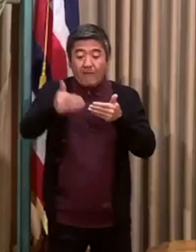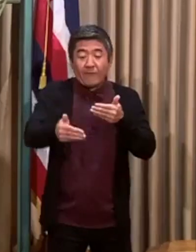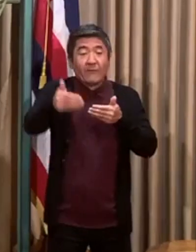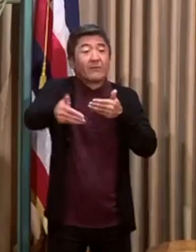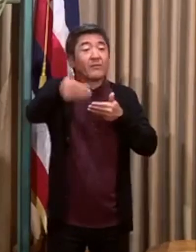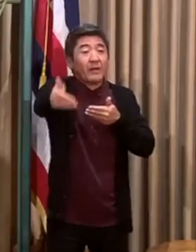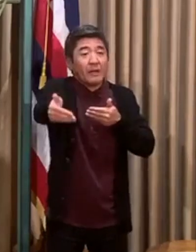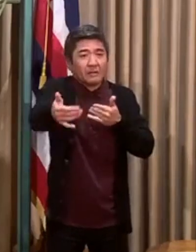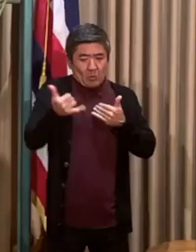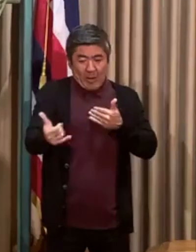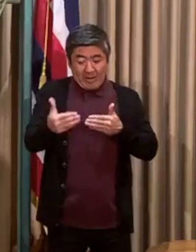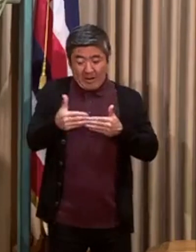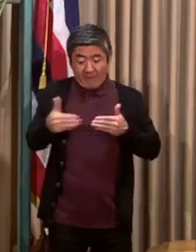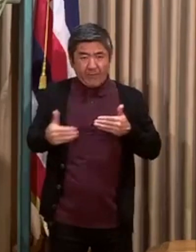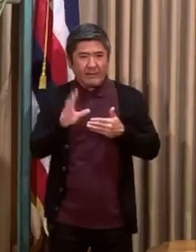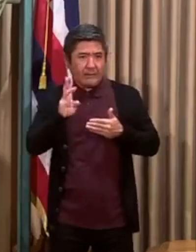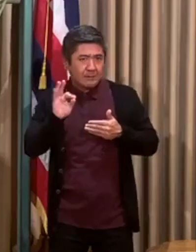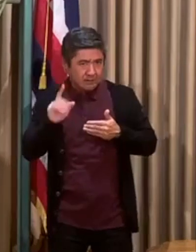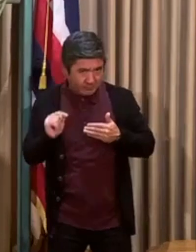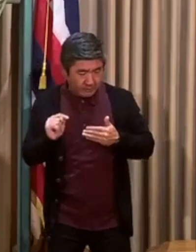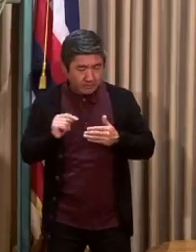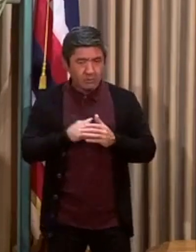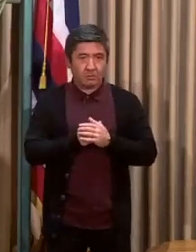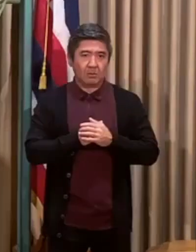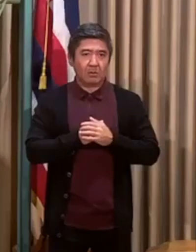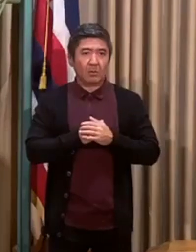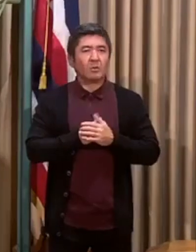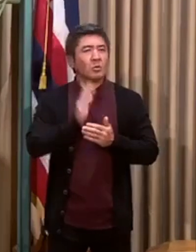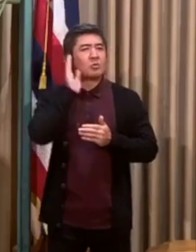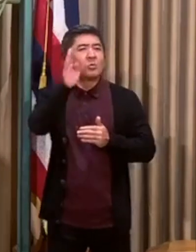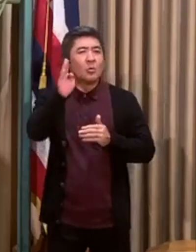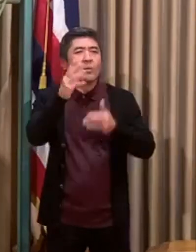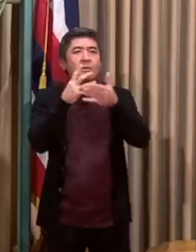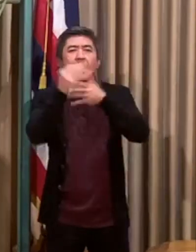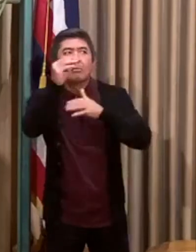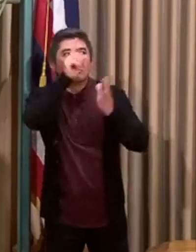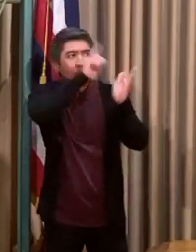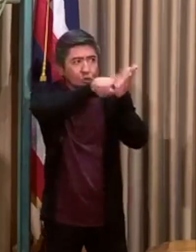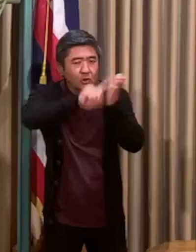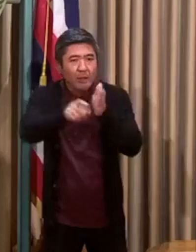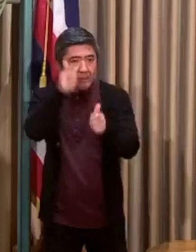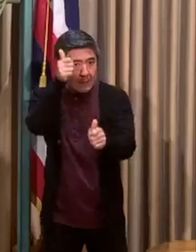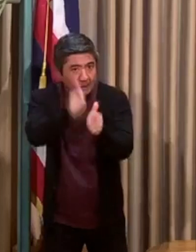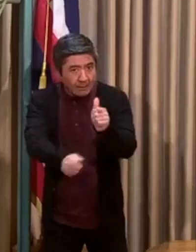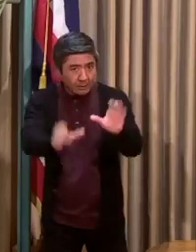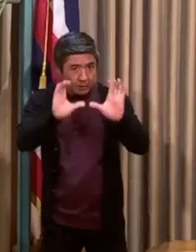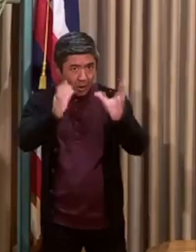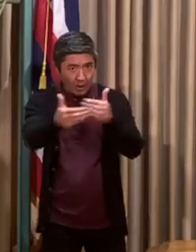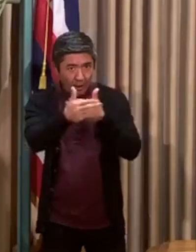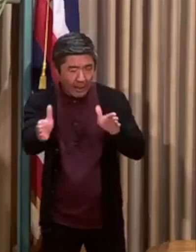so what we'll be doing is looking at each of our classrooms and implementing the appropriate measures.